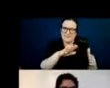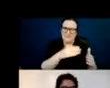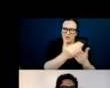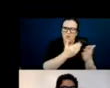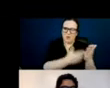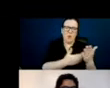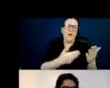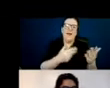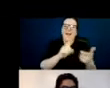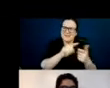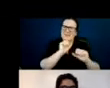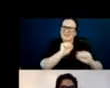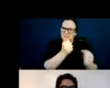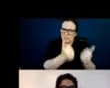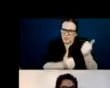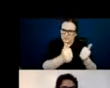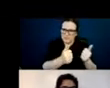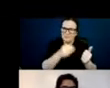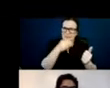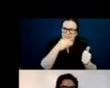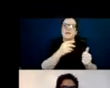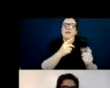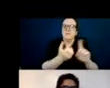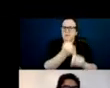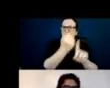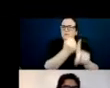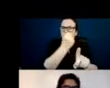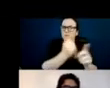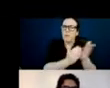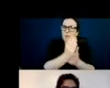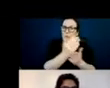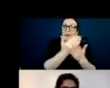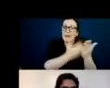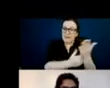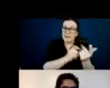So many of these efforts has been achieved through legal reform, the implementation of Article 12